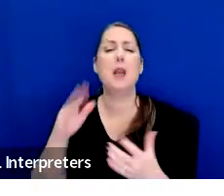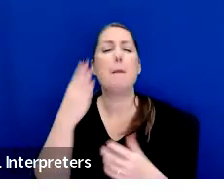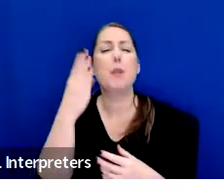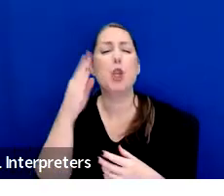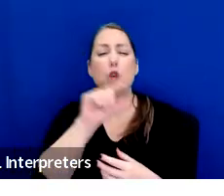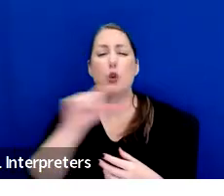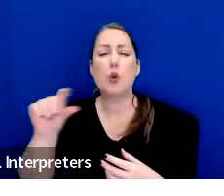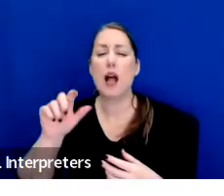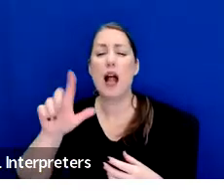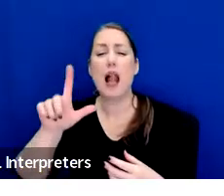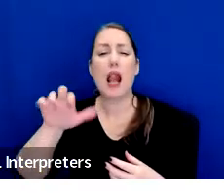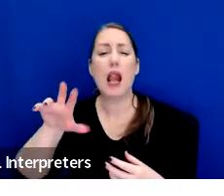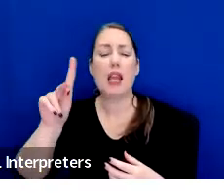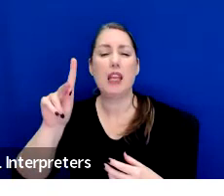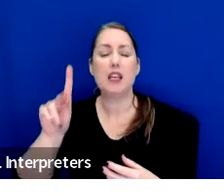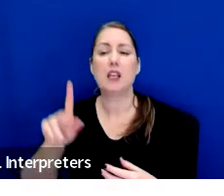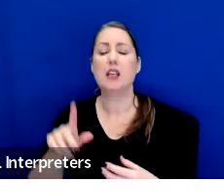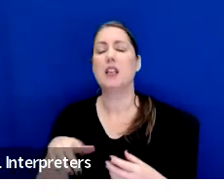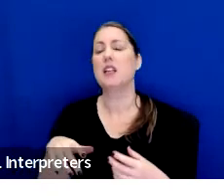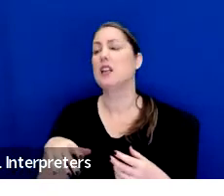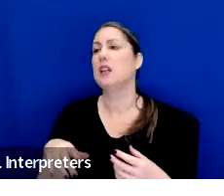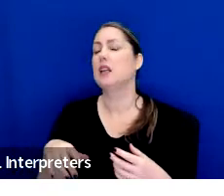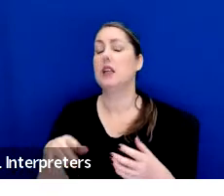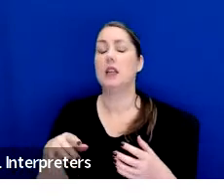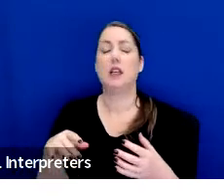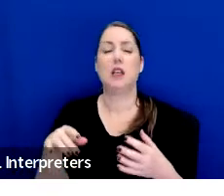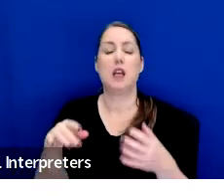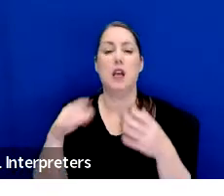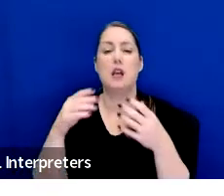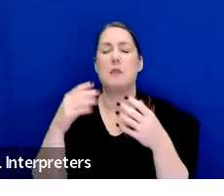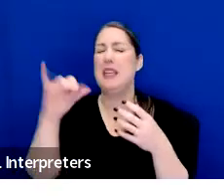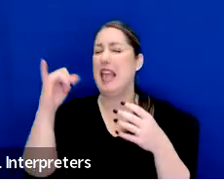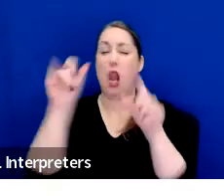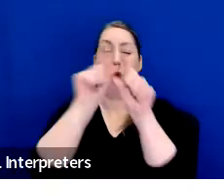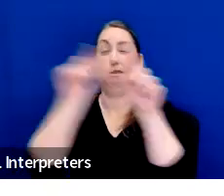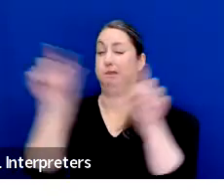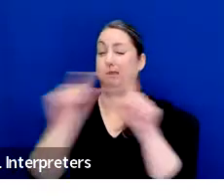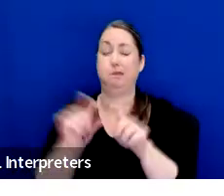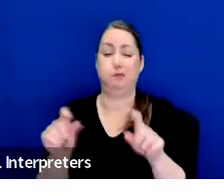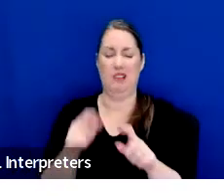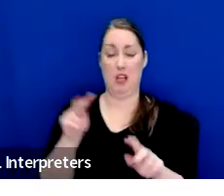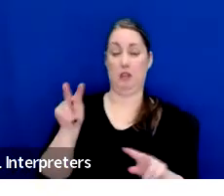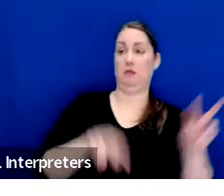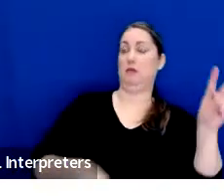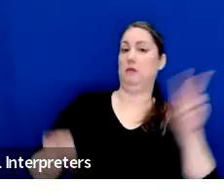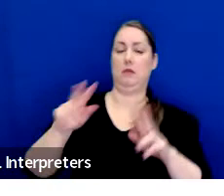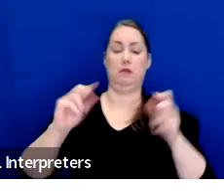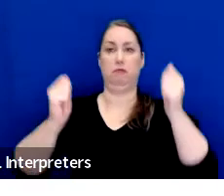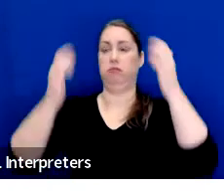It's just like, you know, like ugly on your eyes. Like, to me, it was, like, overwhelming. Sometimes she would, like, send me a link to her course or something,